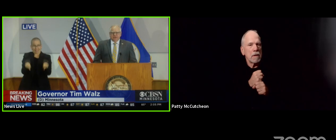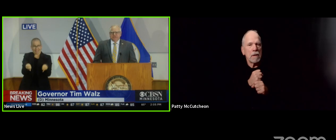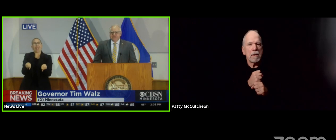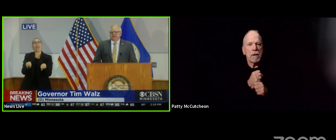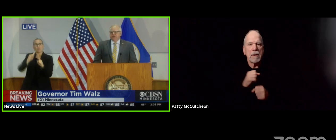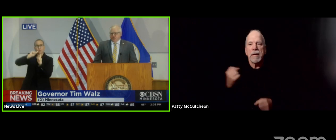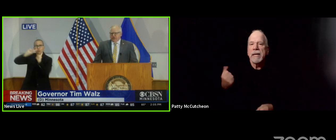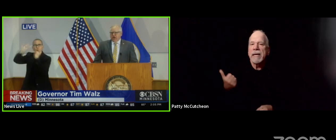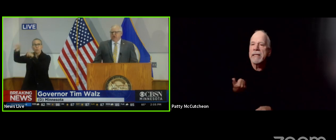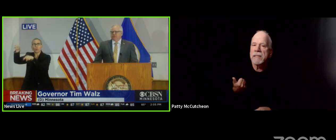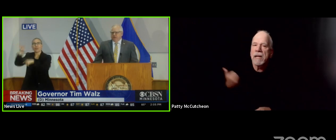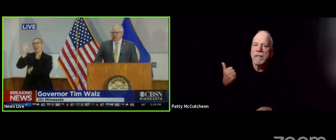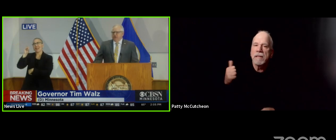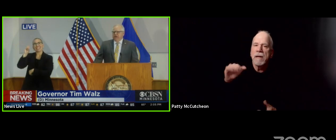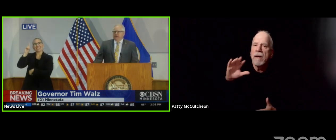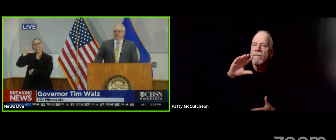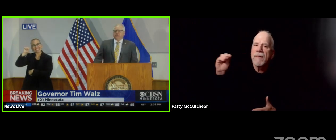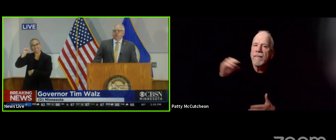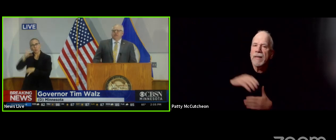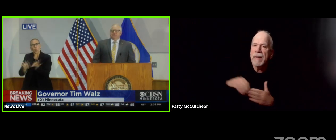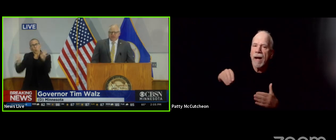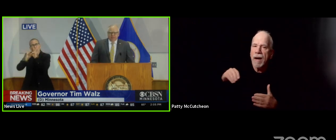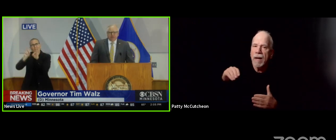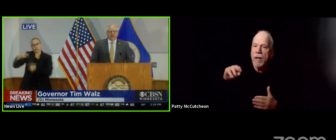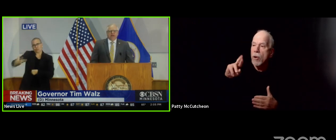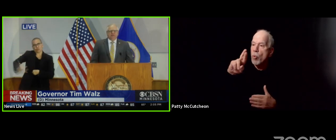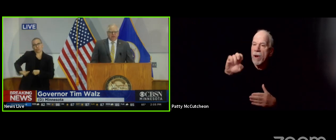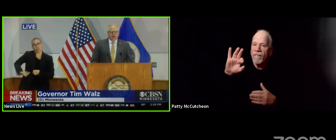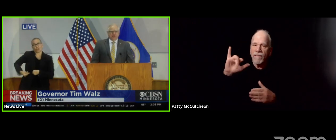THIS IS A TRIAGE BILL. THIS IS ONE THAT STEPPED IN AND FILLED AN